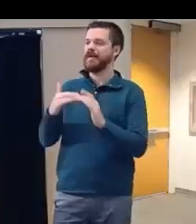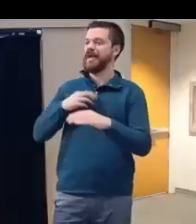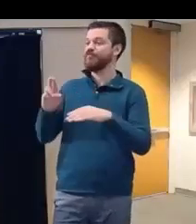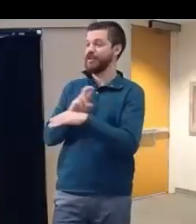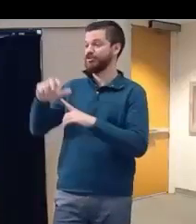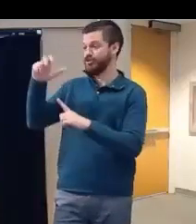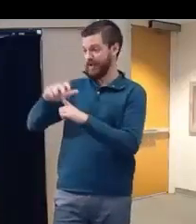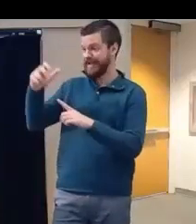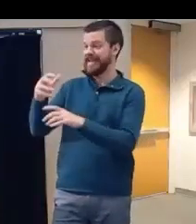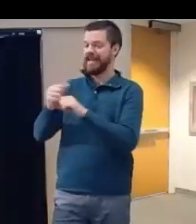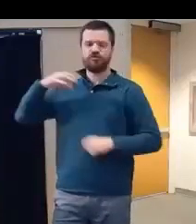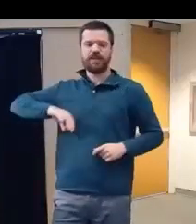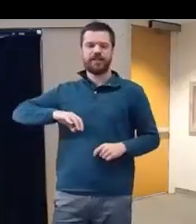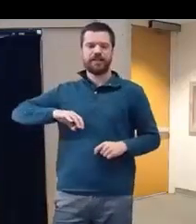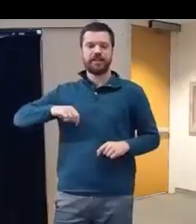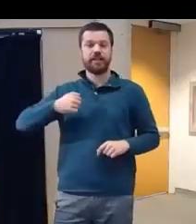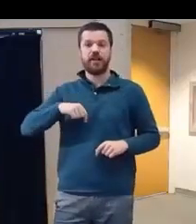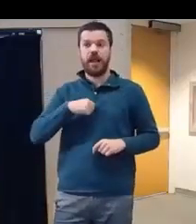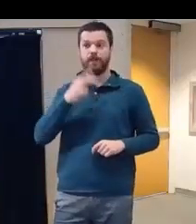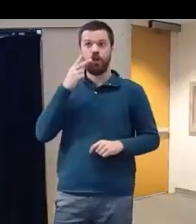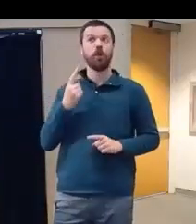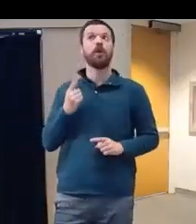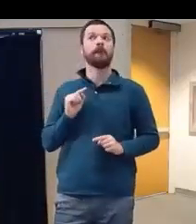credit for the work they do because we already have I'm looking at one of them we already have